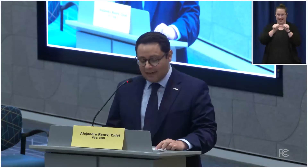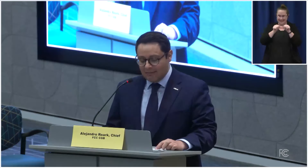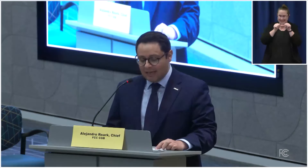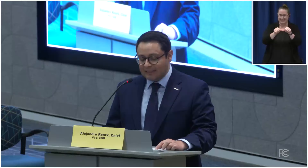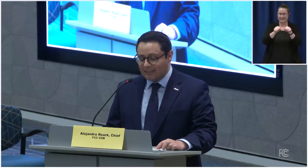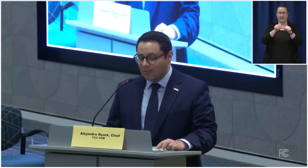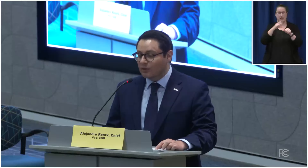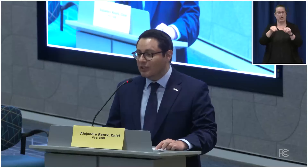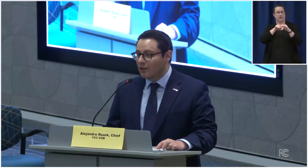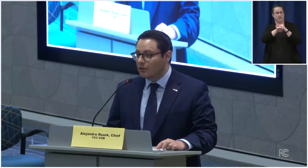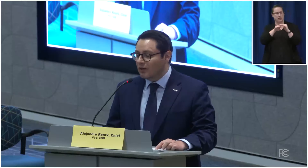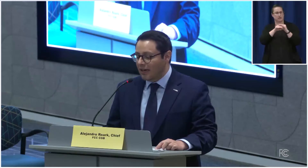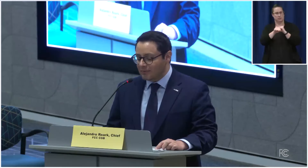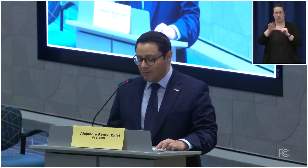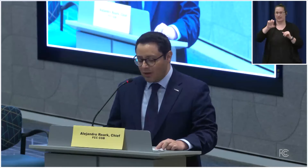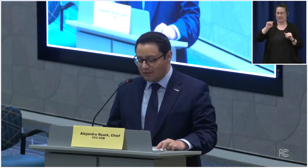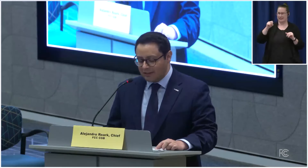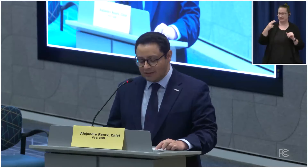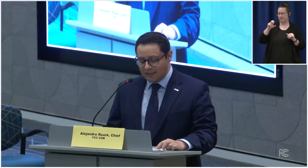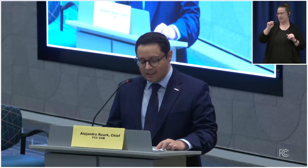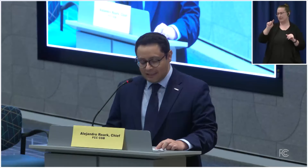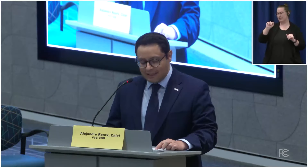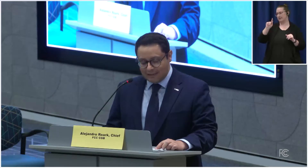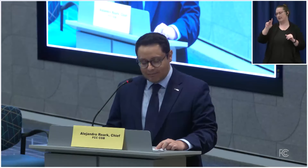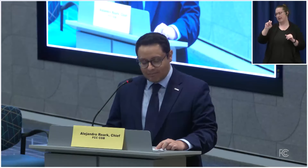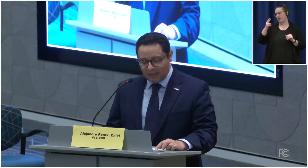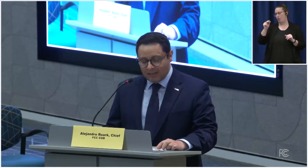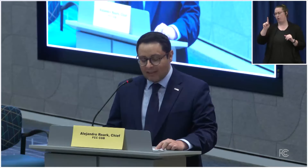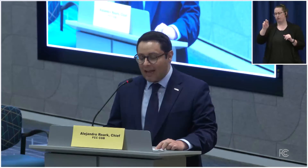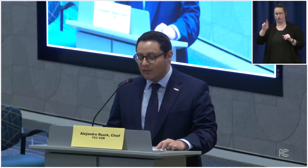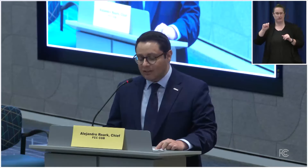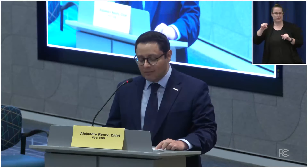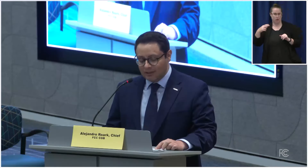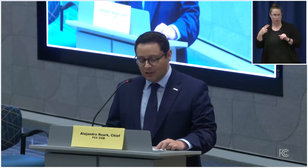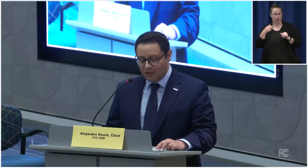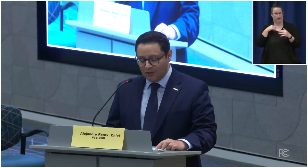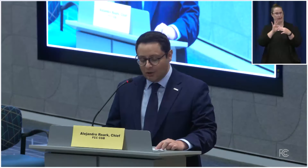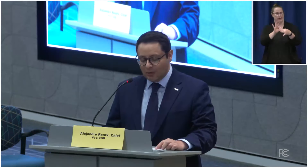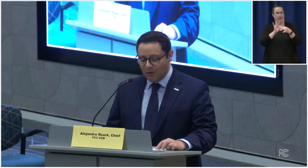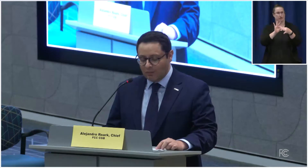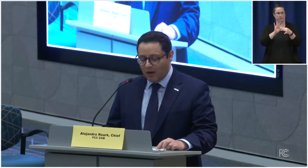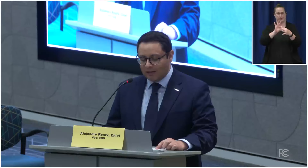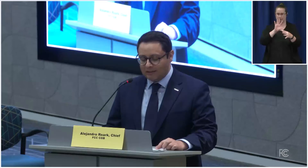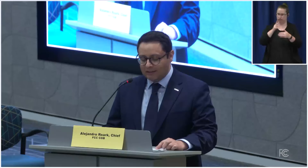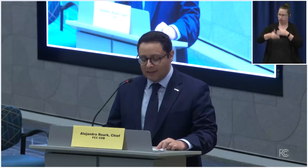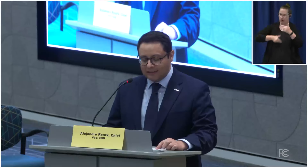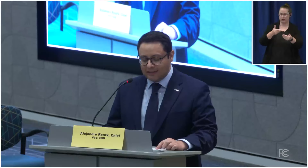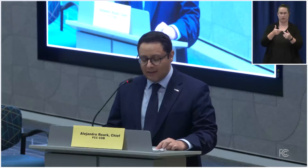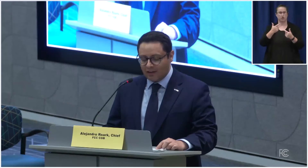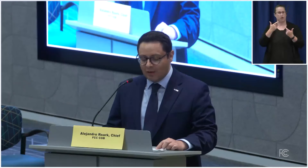IN PART BY ENSURING THAT WE HAVE A RELIABLE, CONSISTENT AND ACCESSIBLE STAKEHOLDER ENGAGEMENT PROCESS.